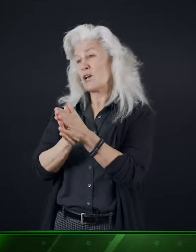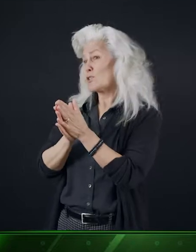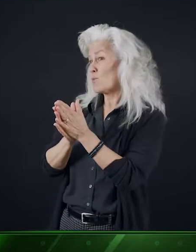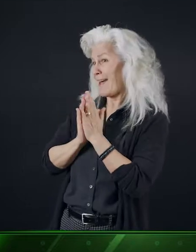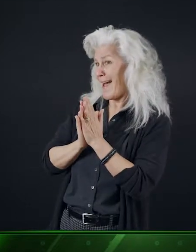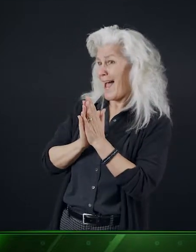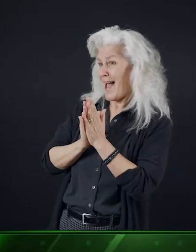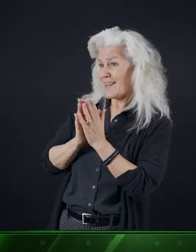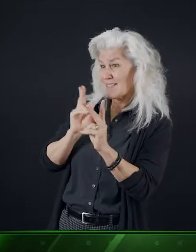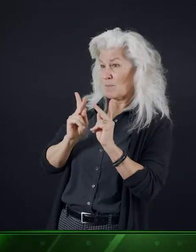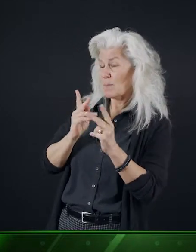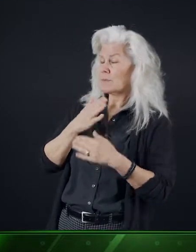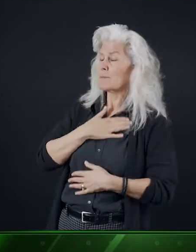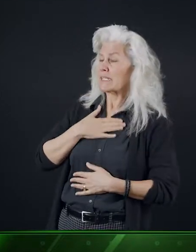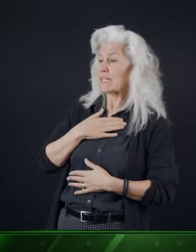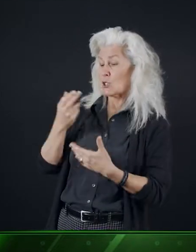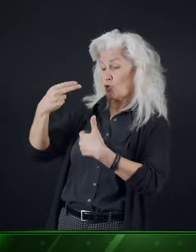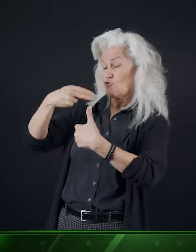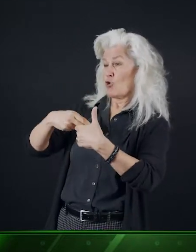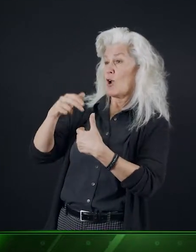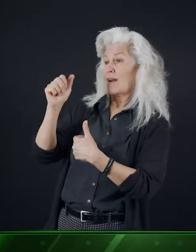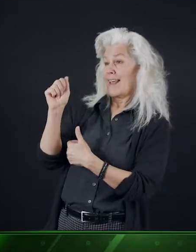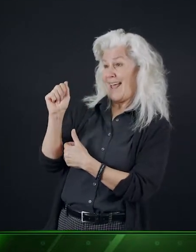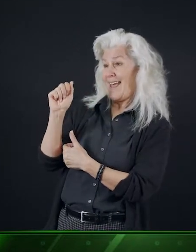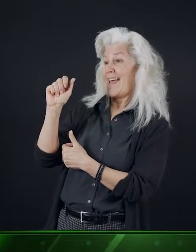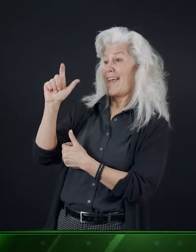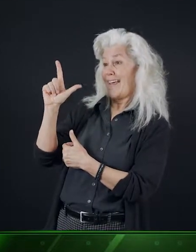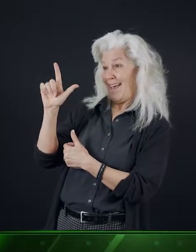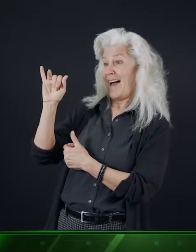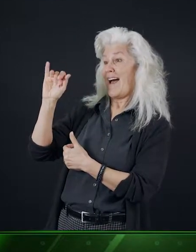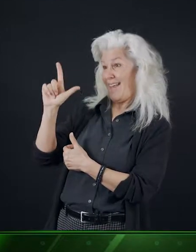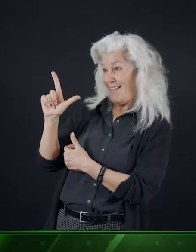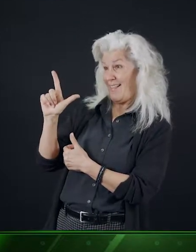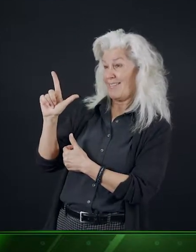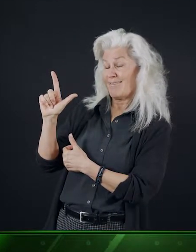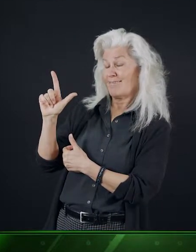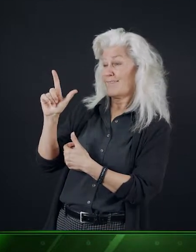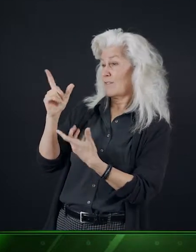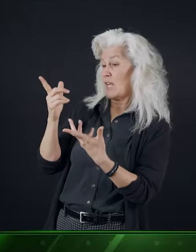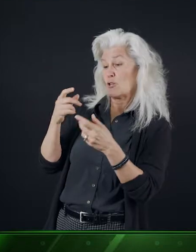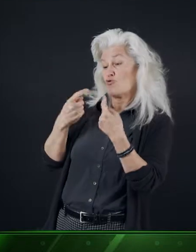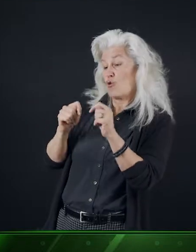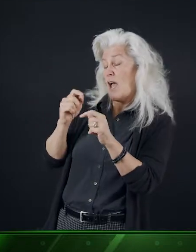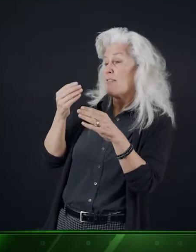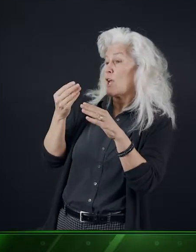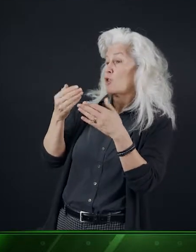Oh, and also please fill out our surveys about the program in the Xbox Insider Hub to let us know what you think and how we can improve.